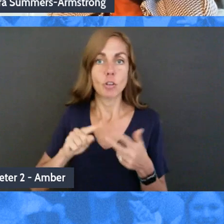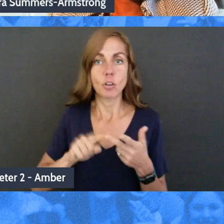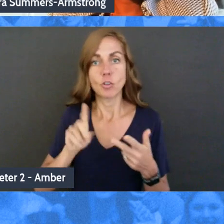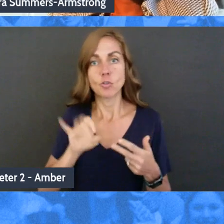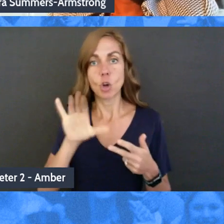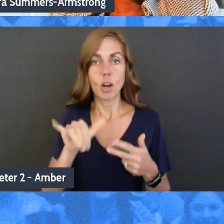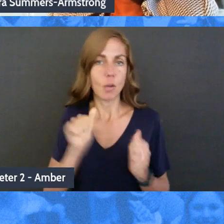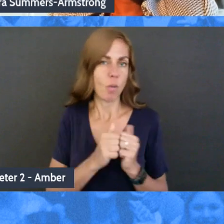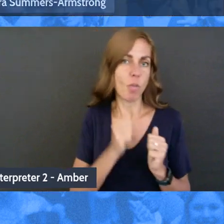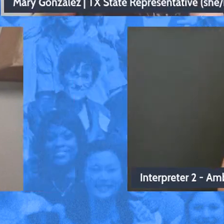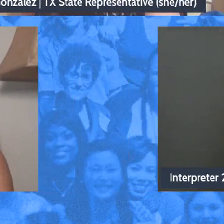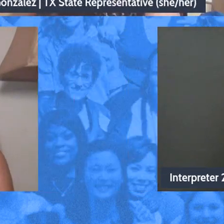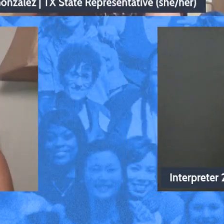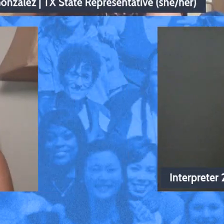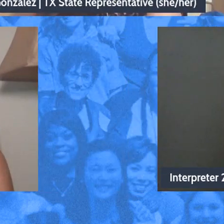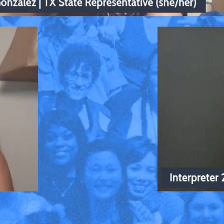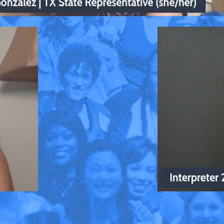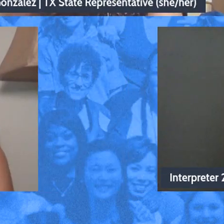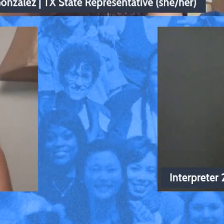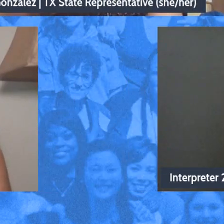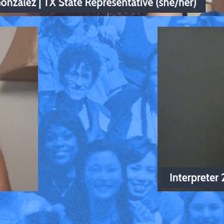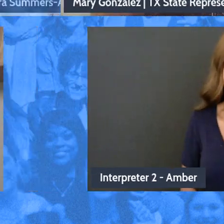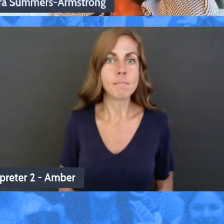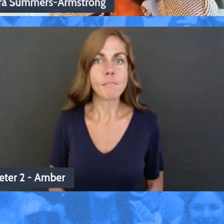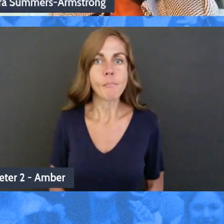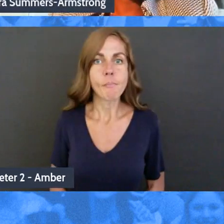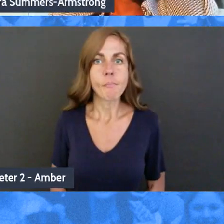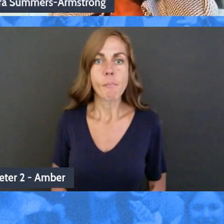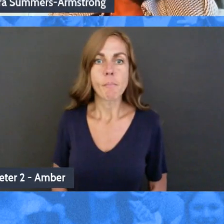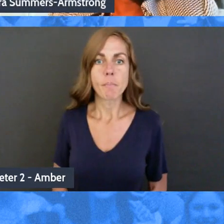Absolutely. Senator Chang, how about in Michigan?